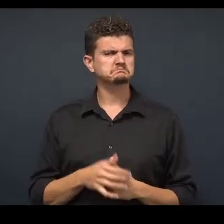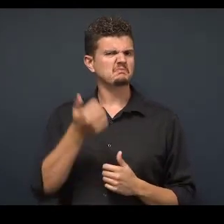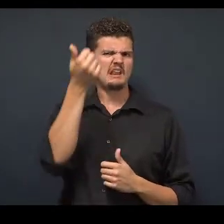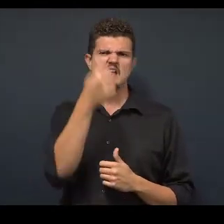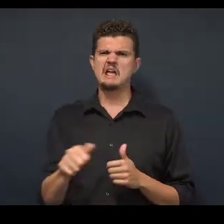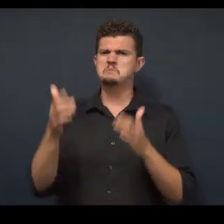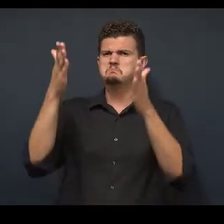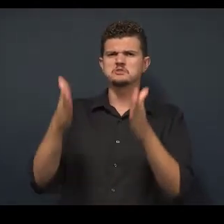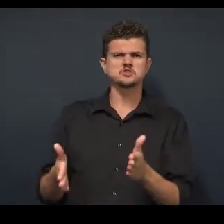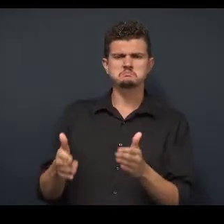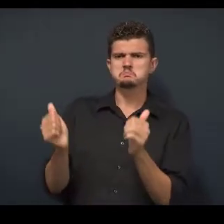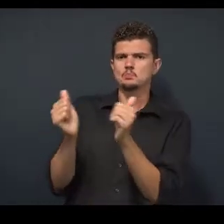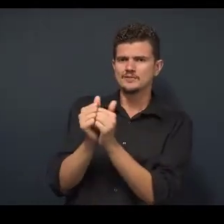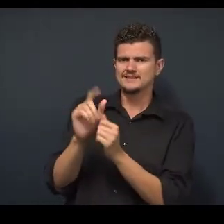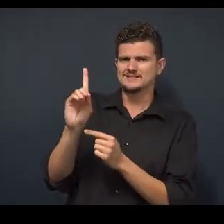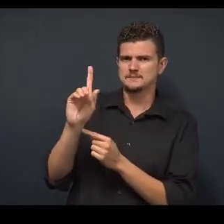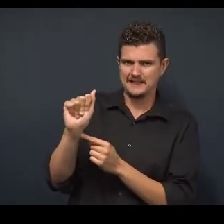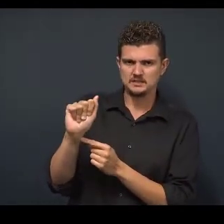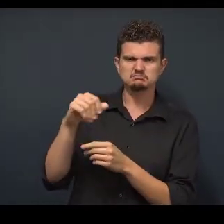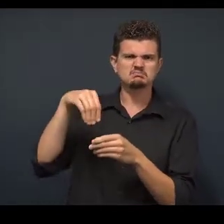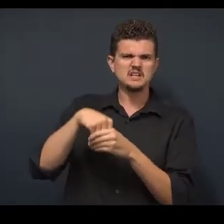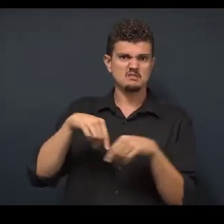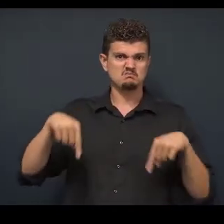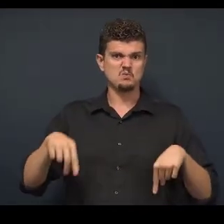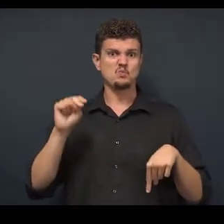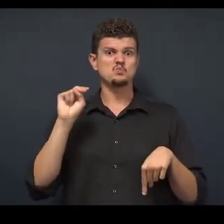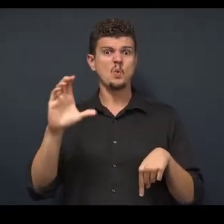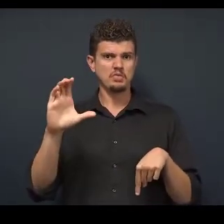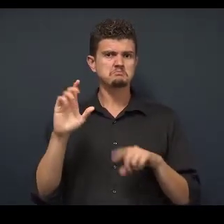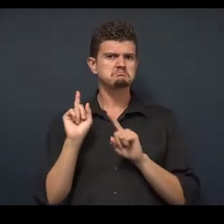Any person with a disability who is visiting a courthouse, observing court,